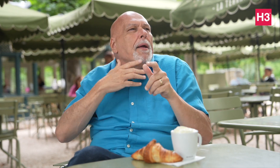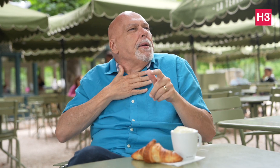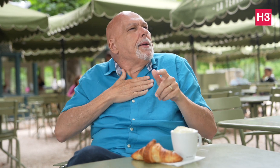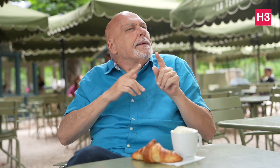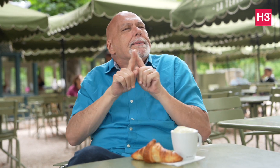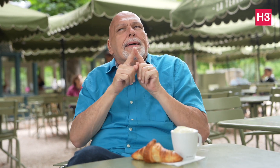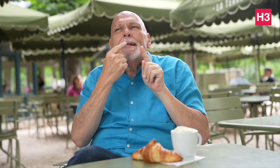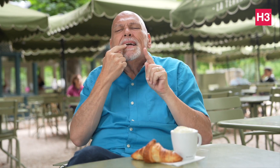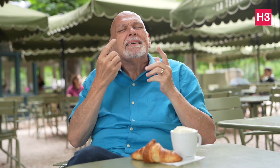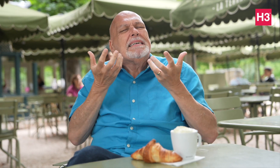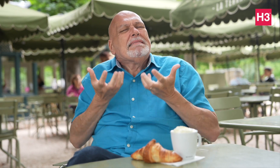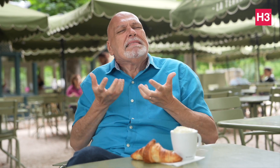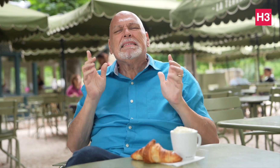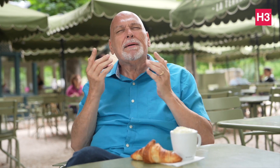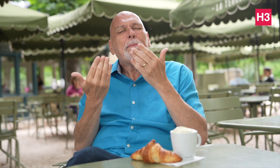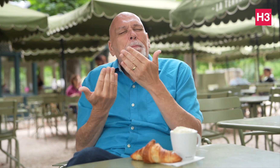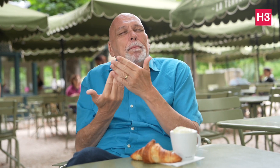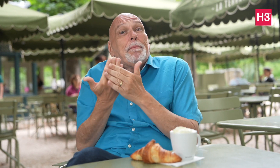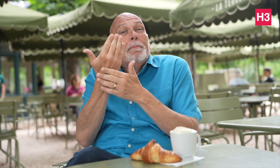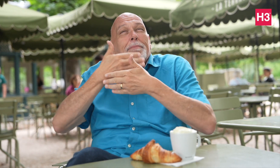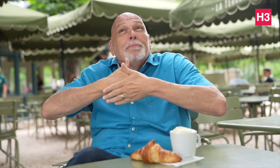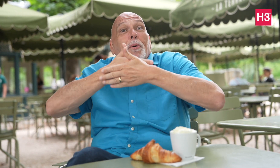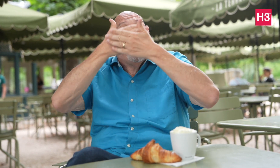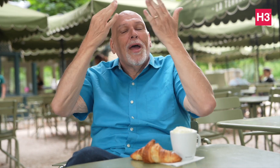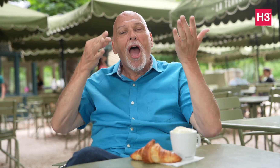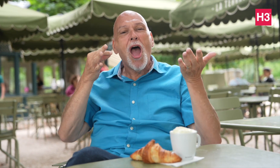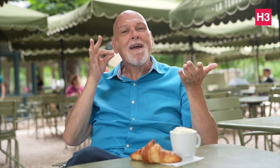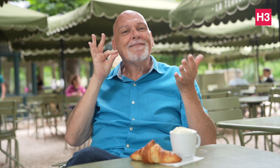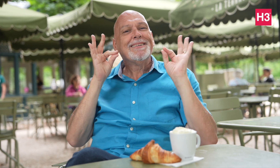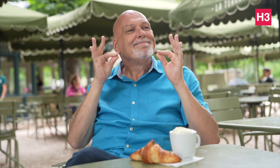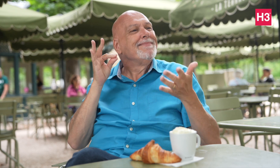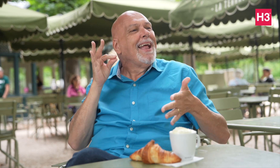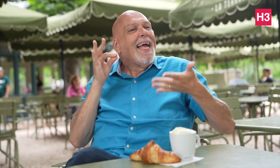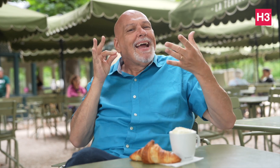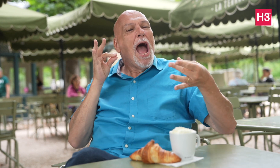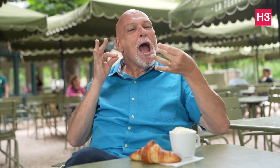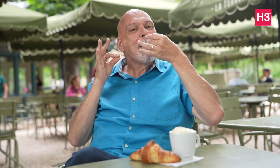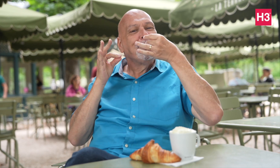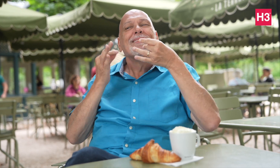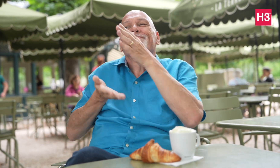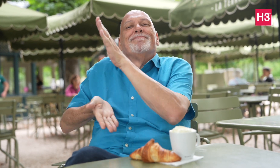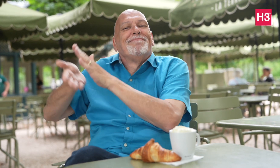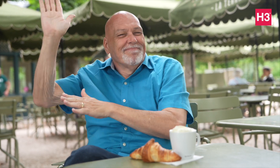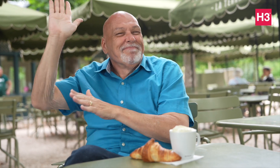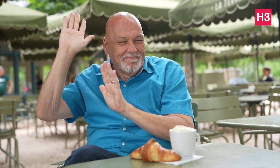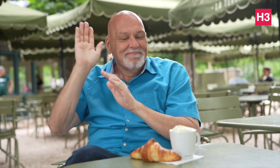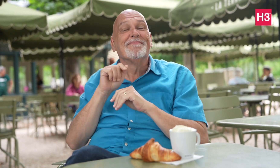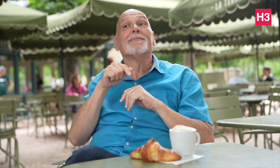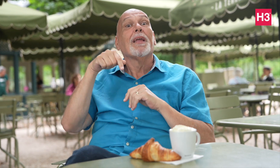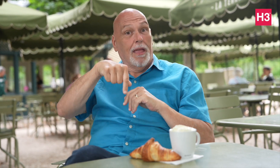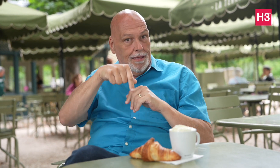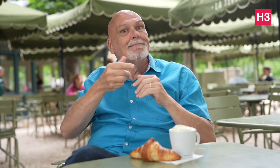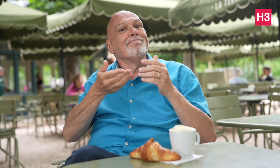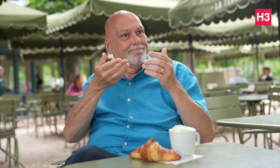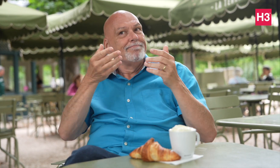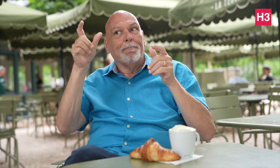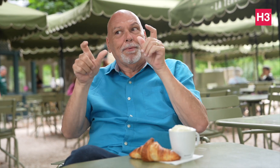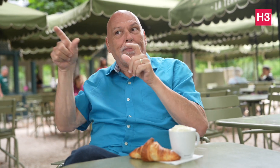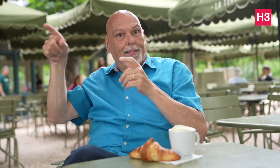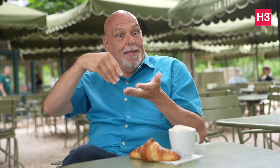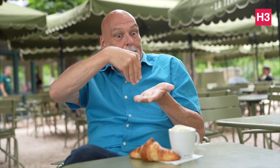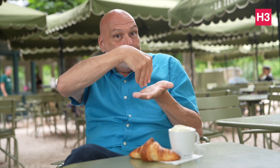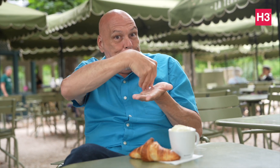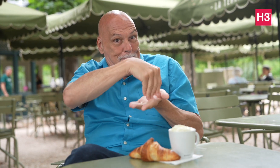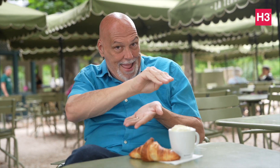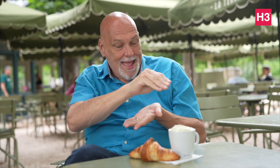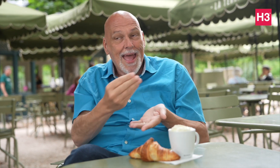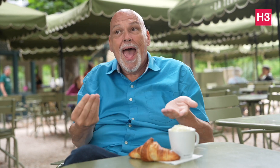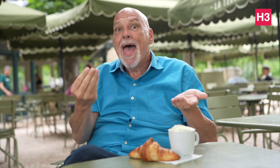When baked, the croissants didn’t puff up as expected,